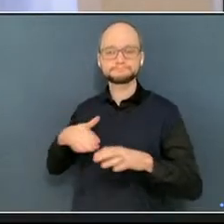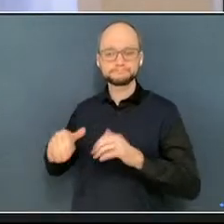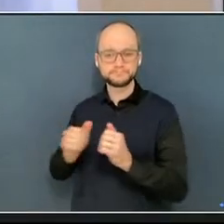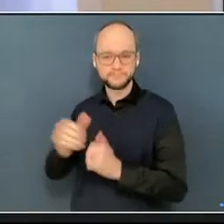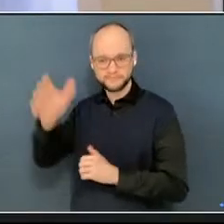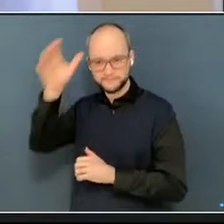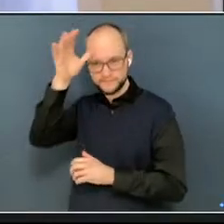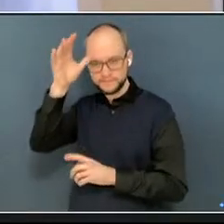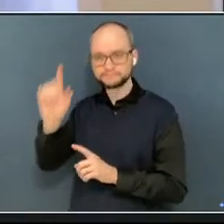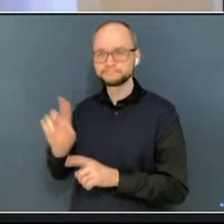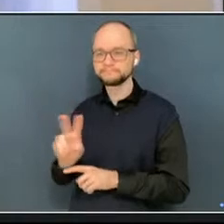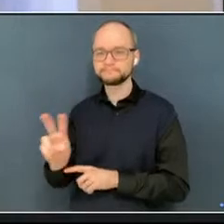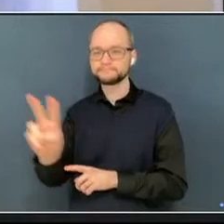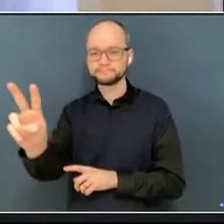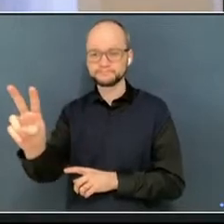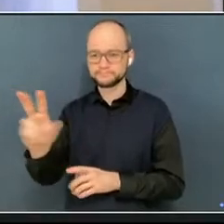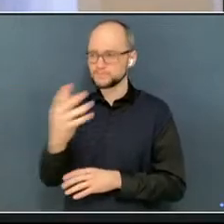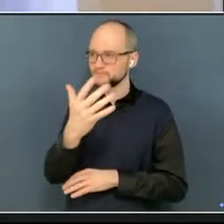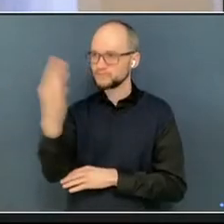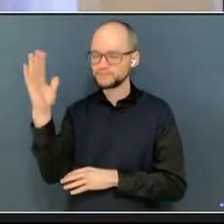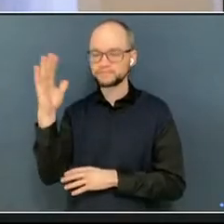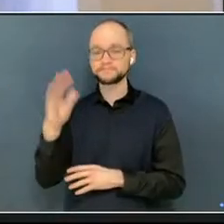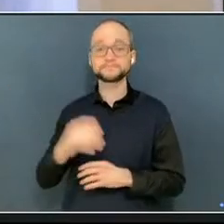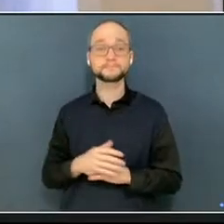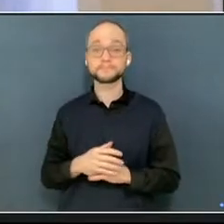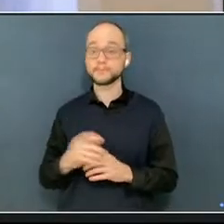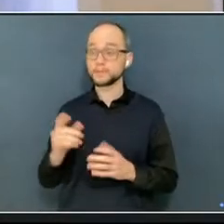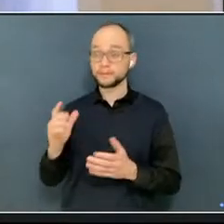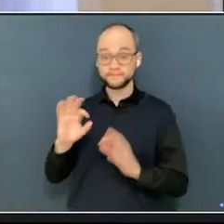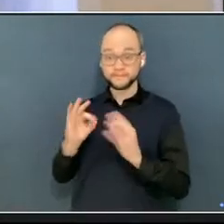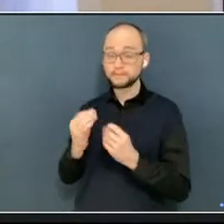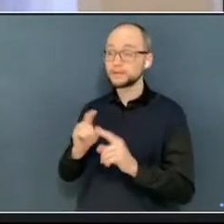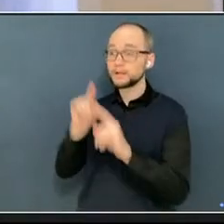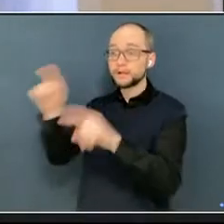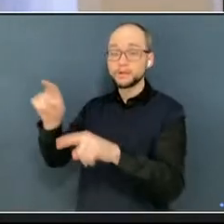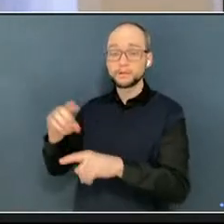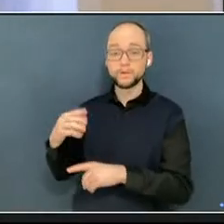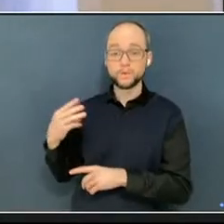The family would later take trips through the White Mountains of New Hampshire, Lake George in the Adirondacks,